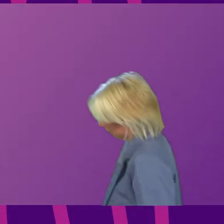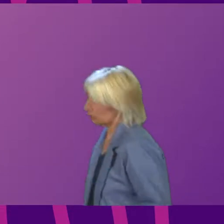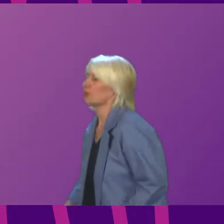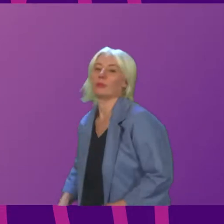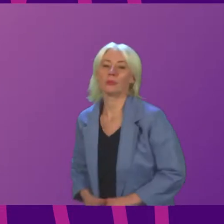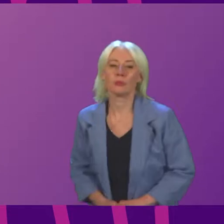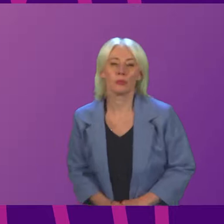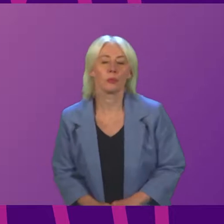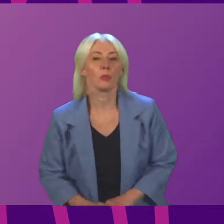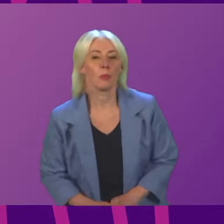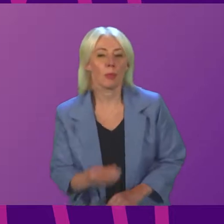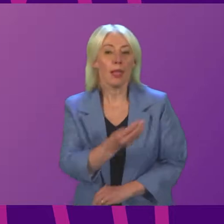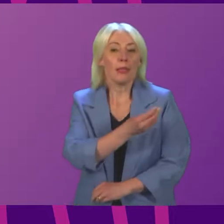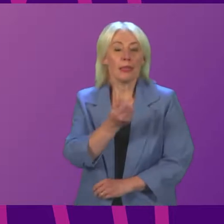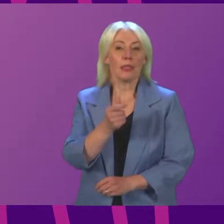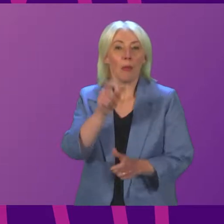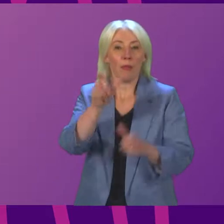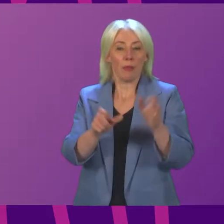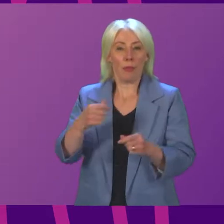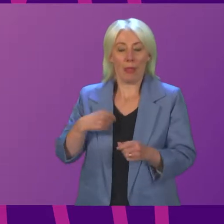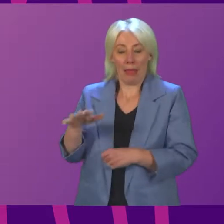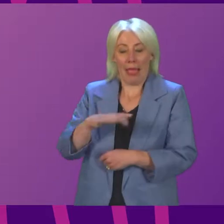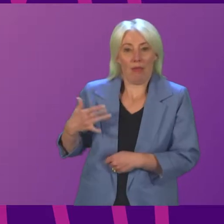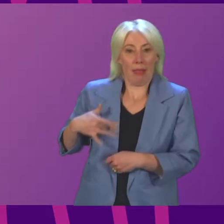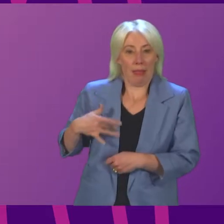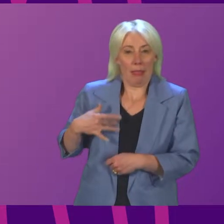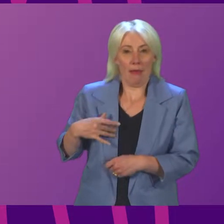Some of my constituents who have underlying health issues would normally get their flu vaccination